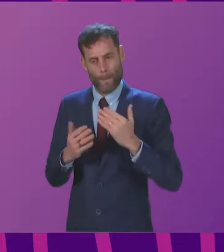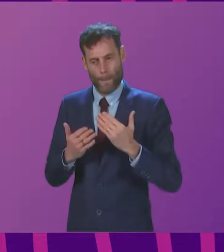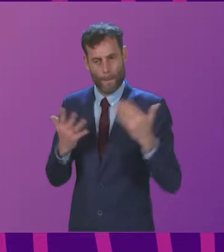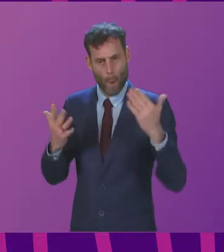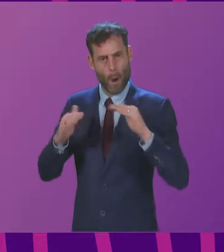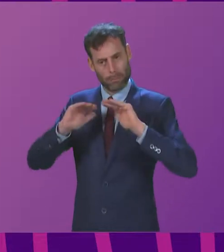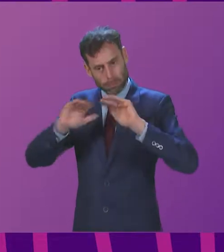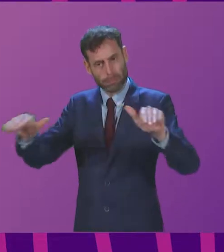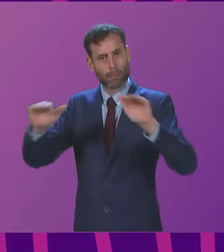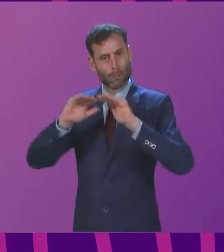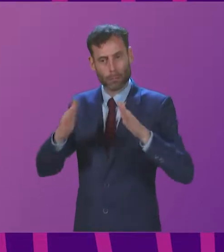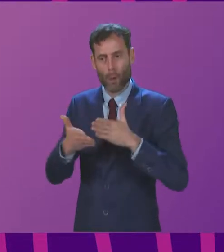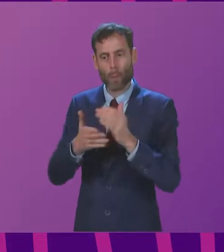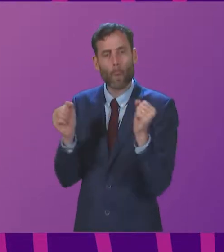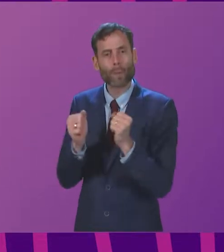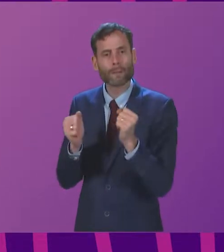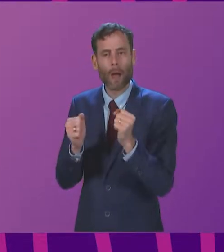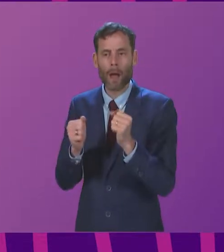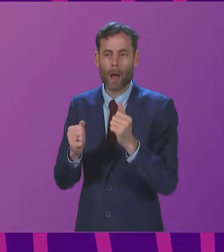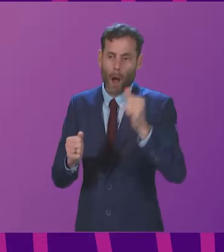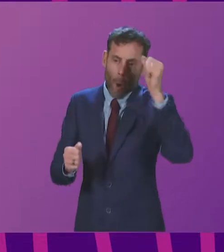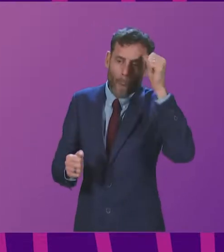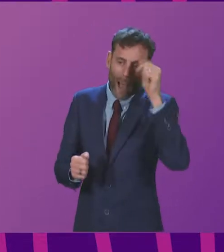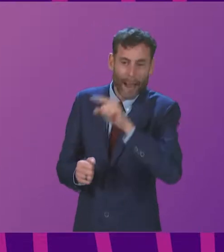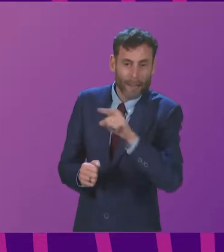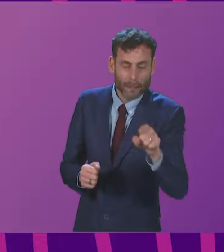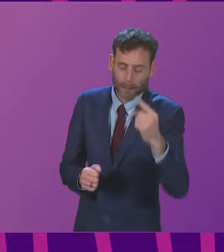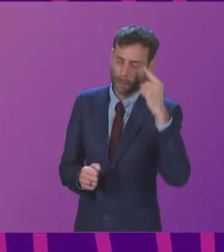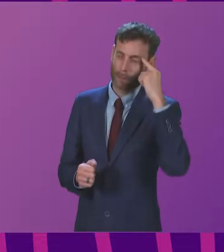over the winter period to make sure that everyone knows what is being asked of us.